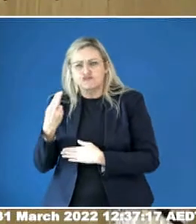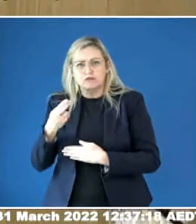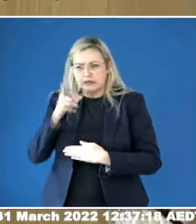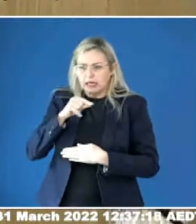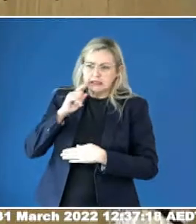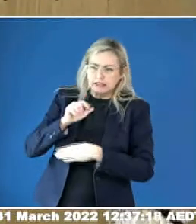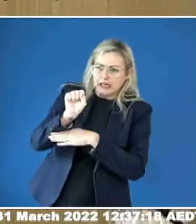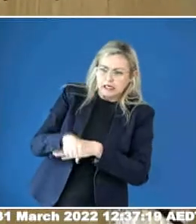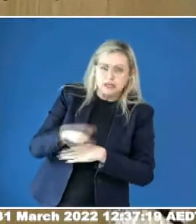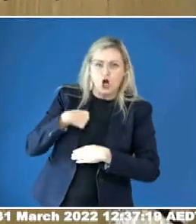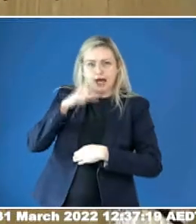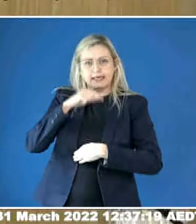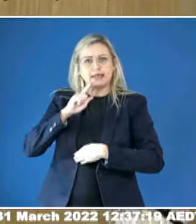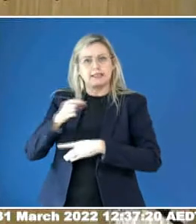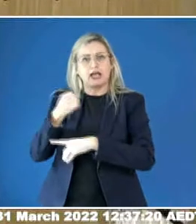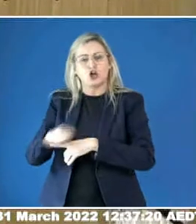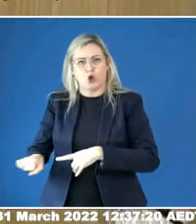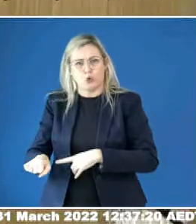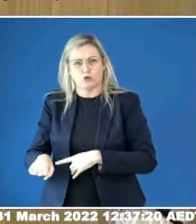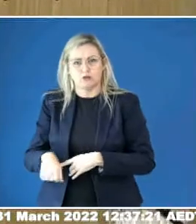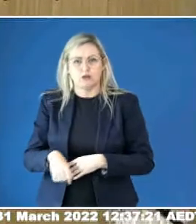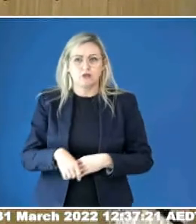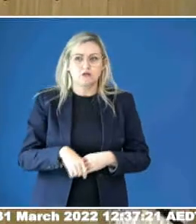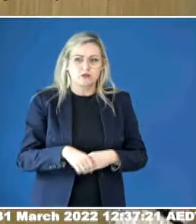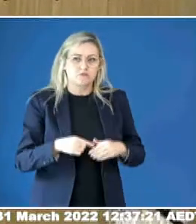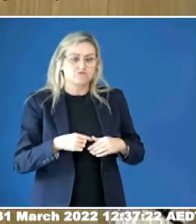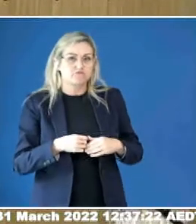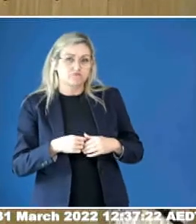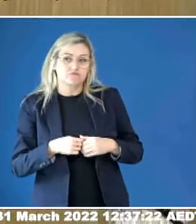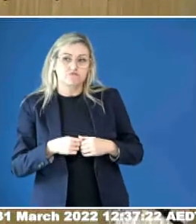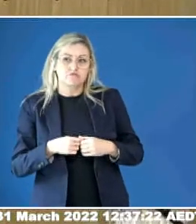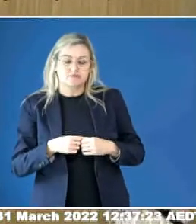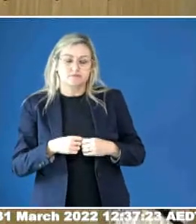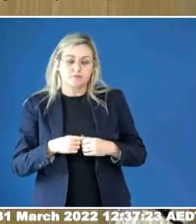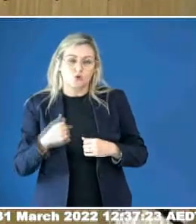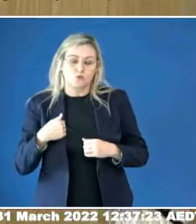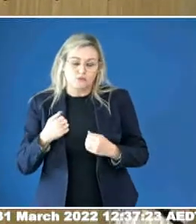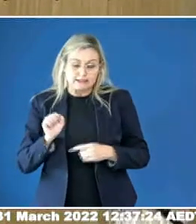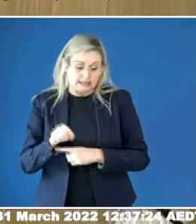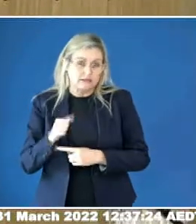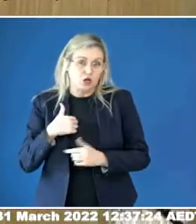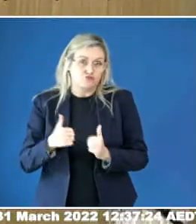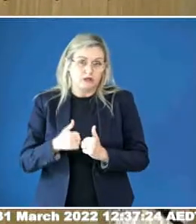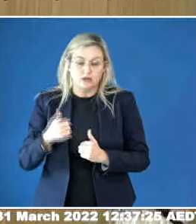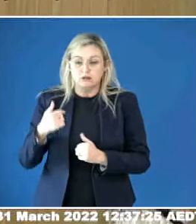And I see it's not here but we have a Lifestyle Lead at the respite centre in